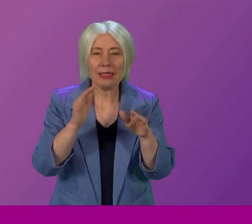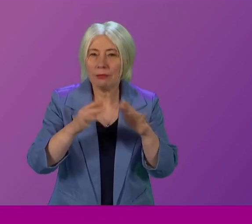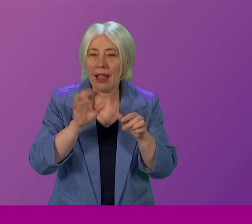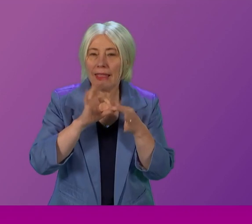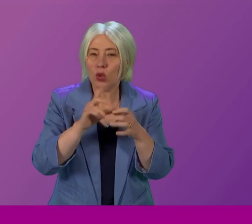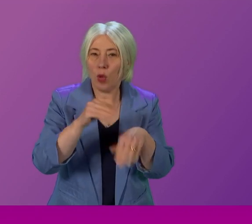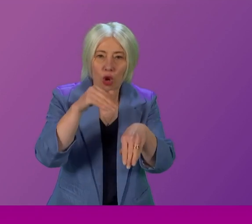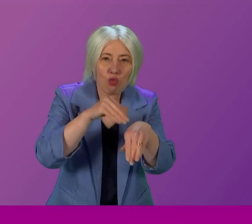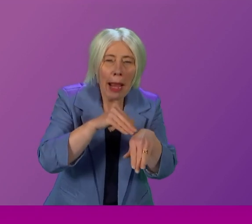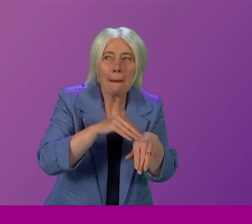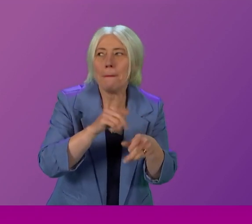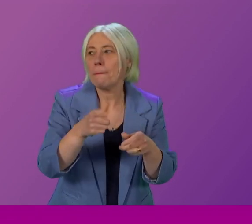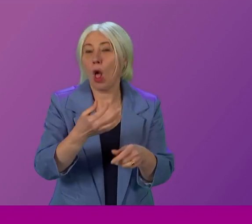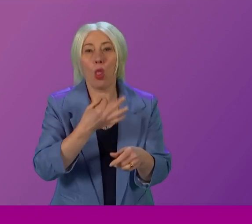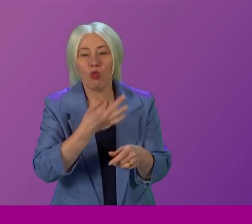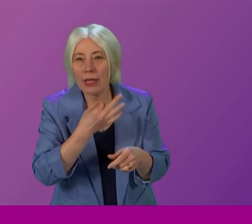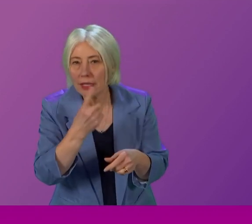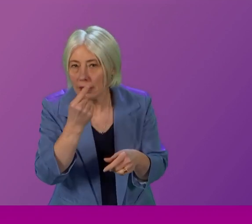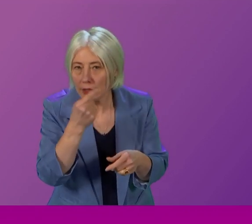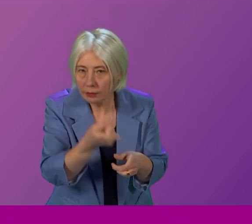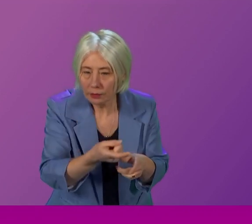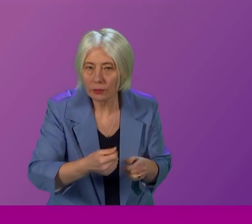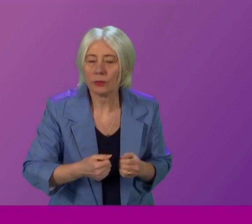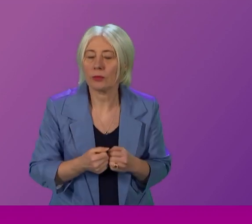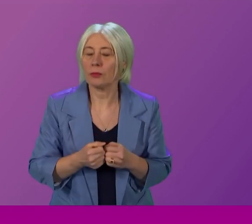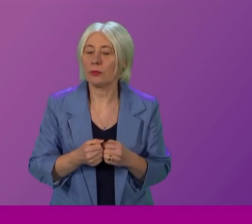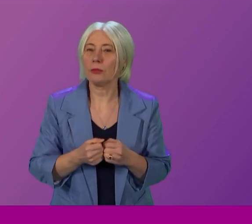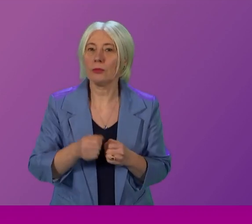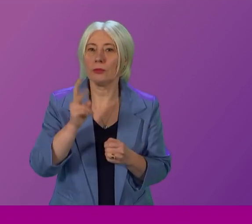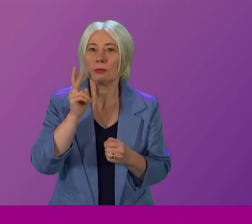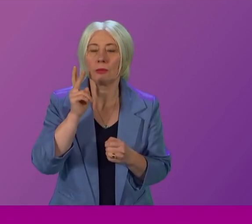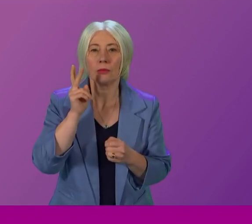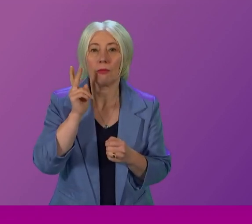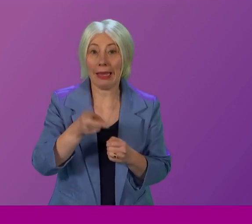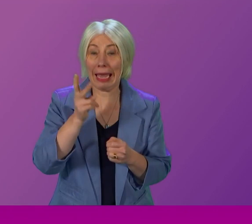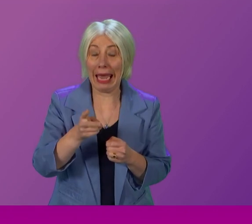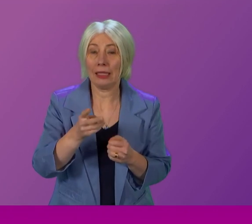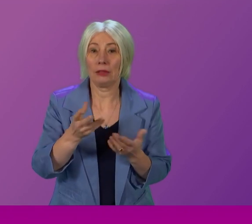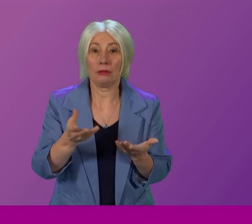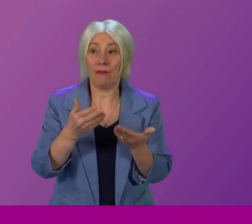the nature of the risk posed. Again, it is important, for reasons of public assurance,